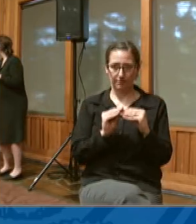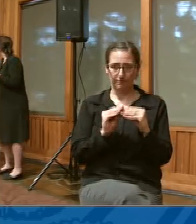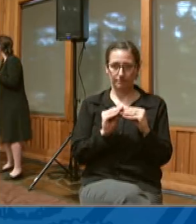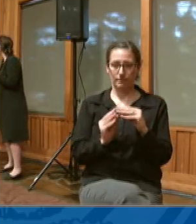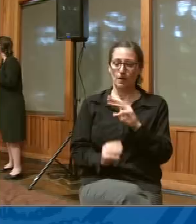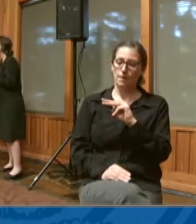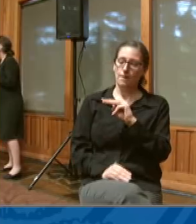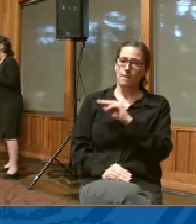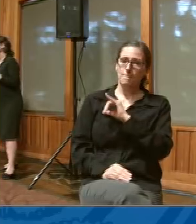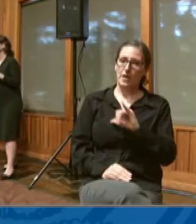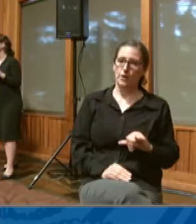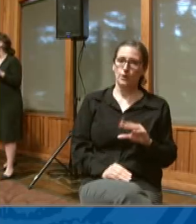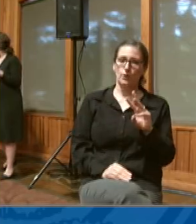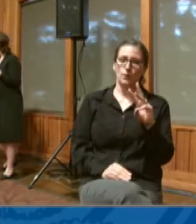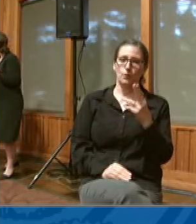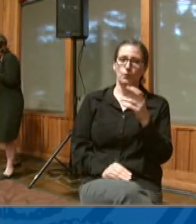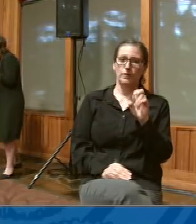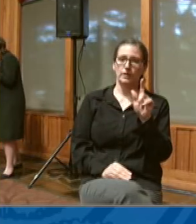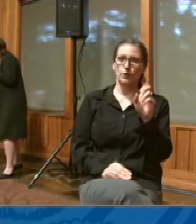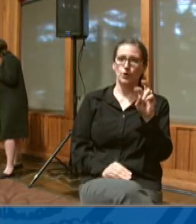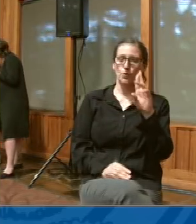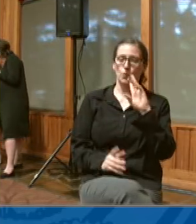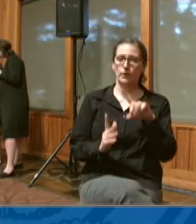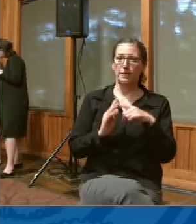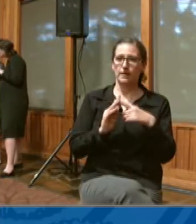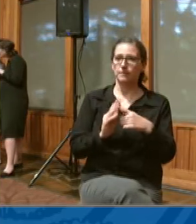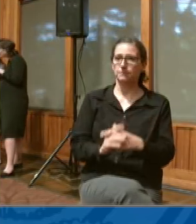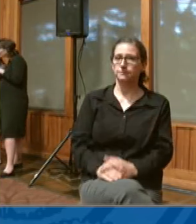ATTRACTIONS. THANK YOU. SO AT THIS POINT WE WOULD LIKE TO OFFICIALLY OPEN THE MEETING